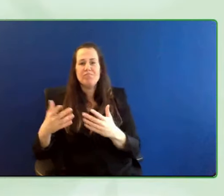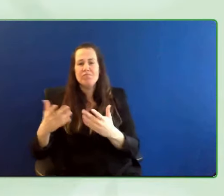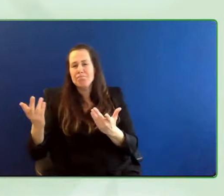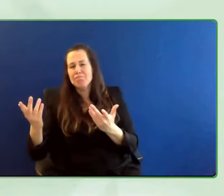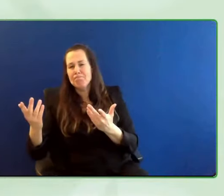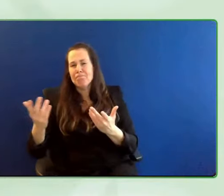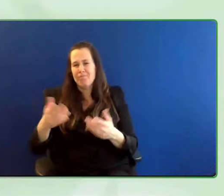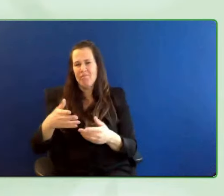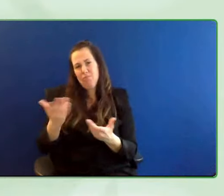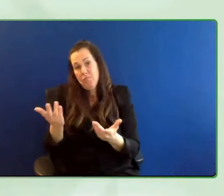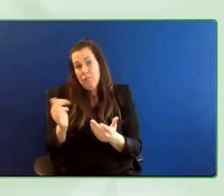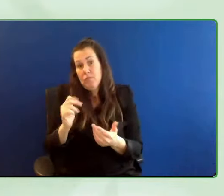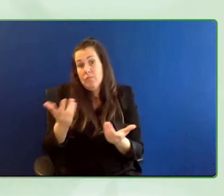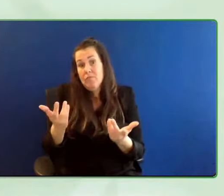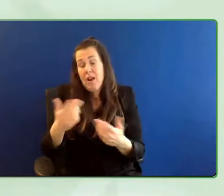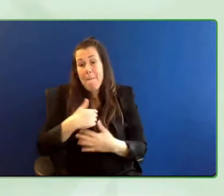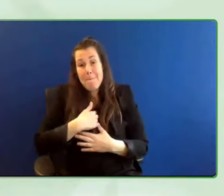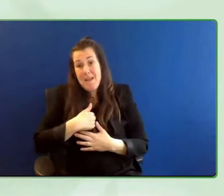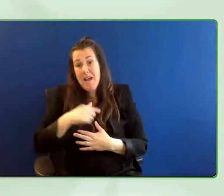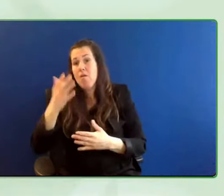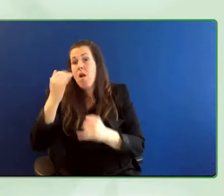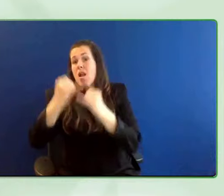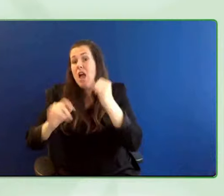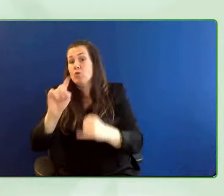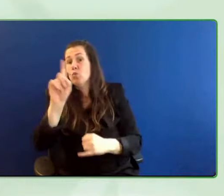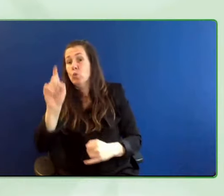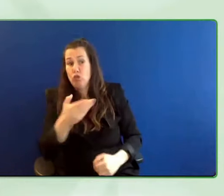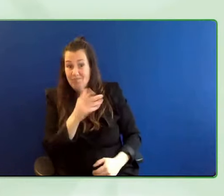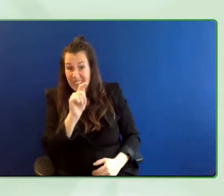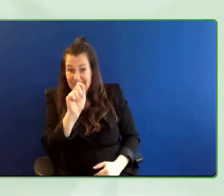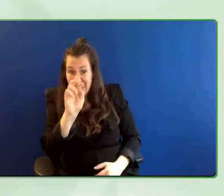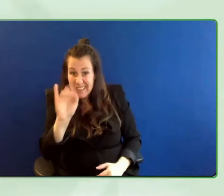are not all thinking about what it will mean for caregivers.